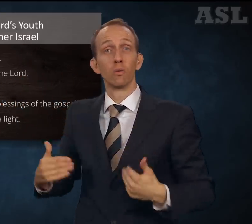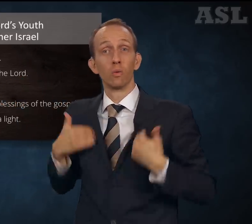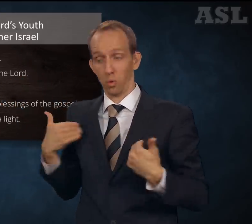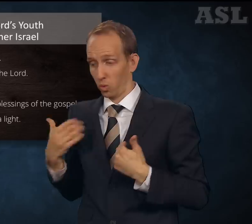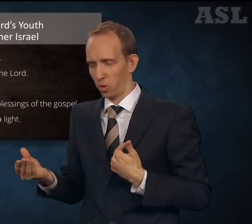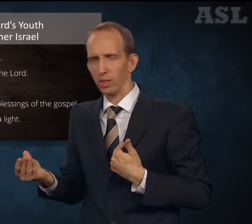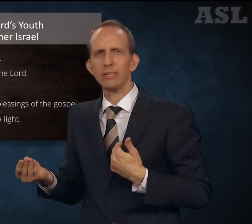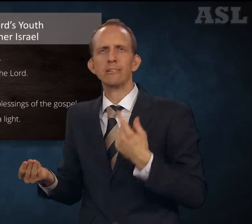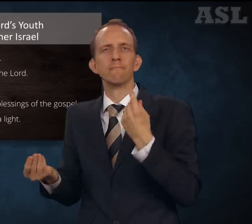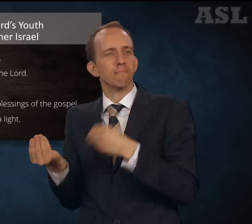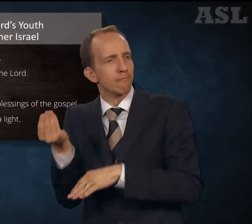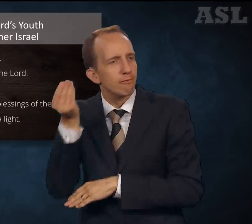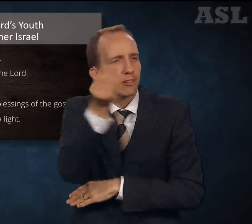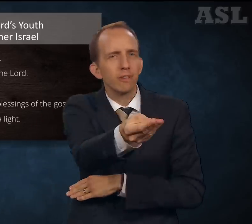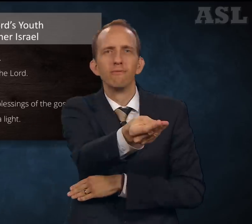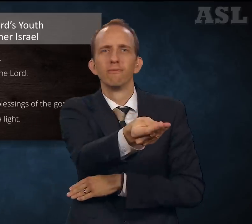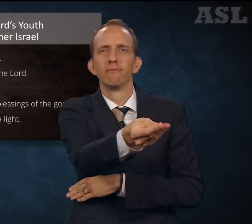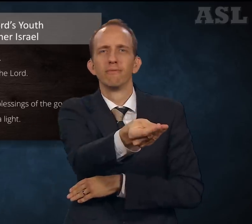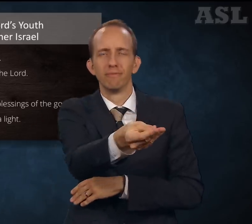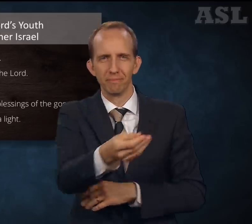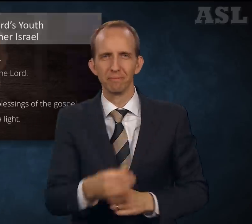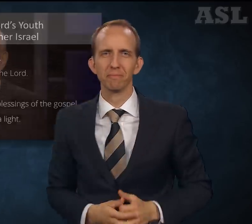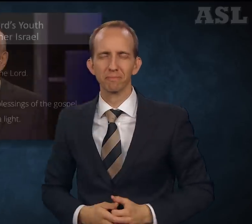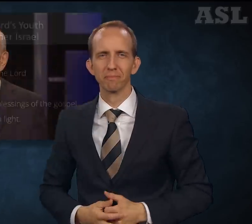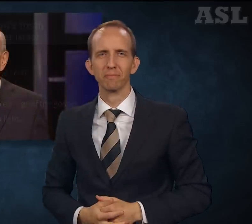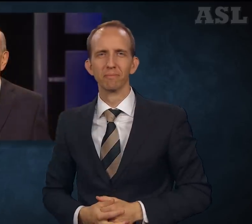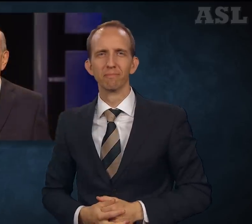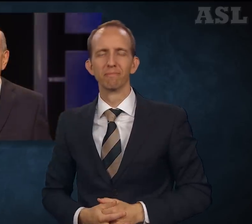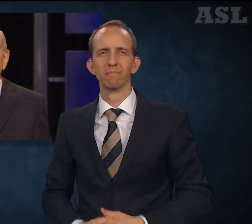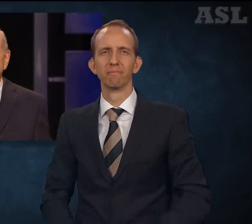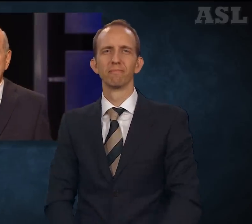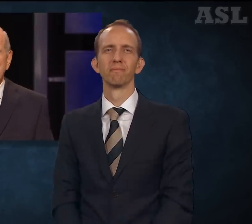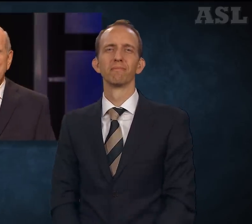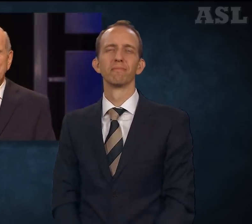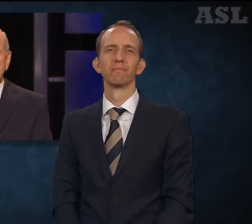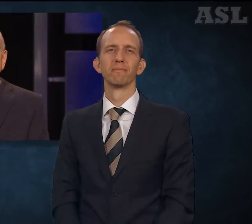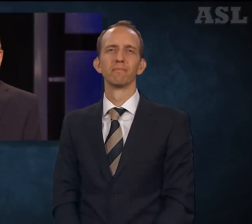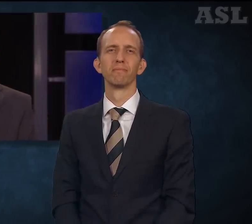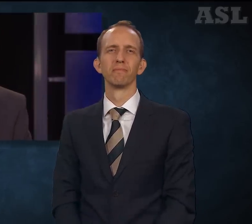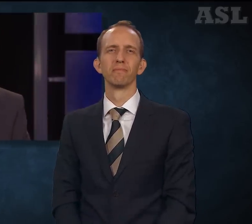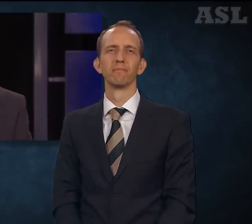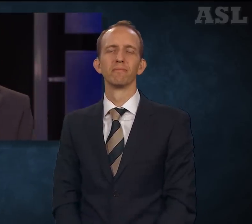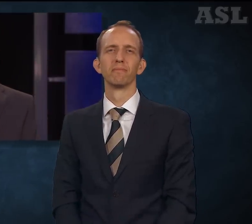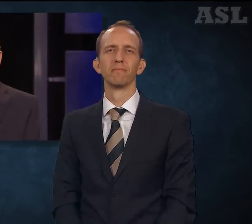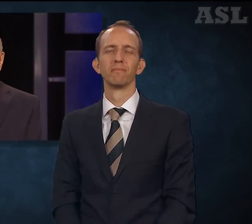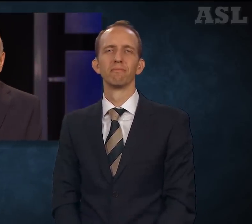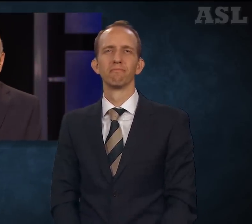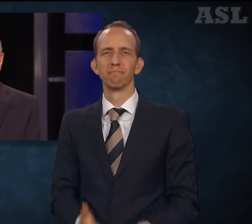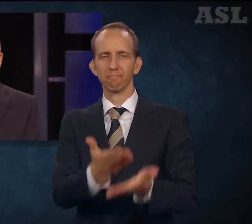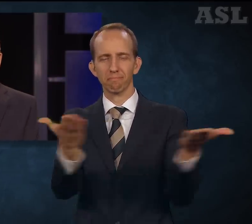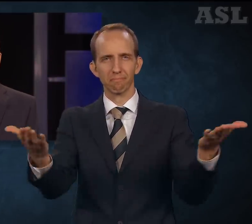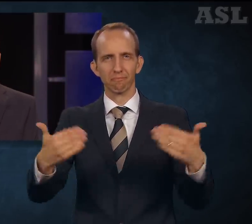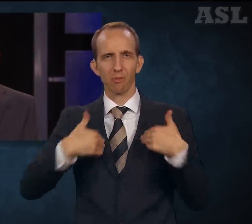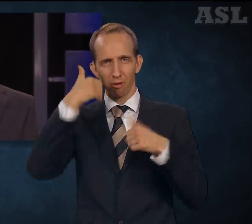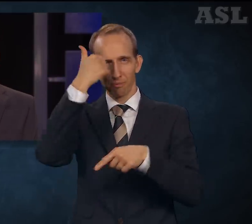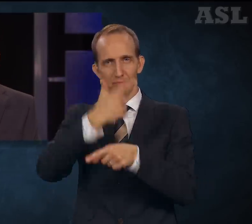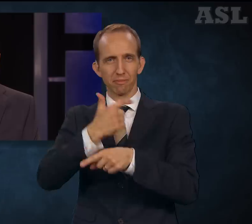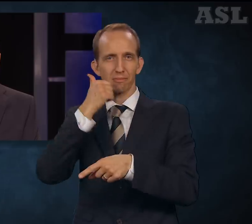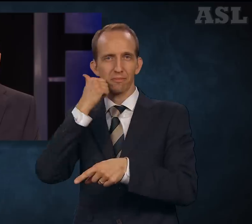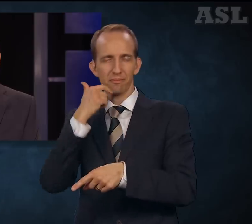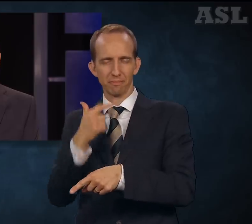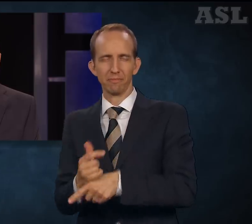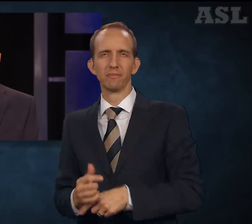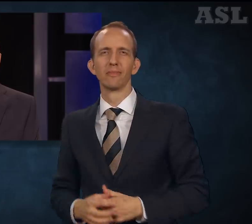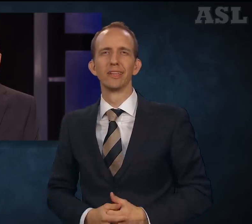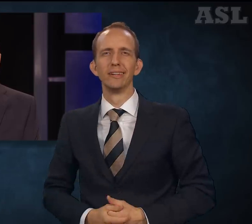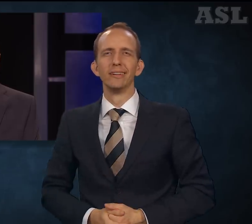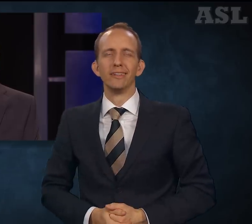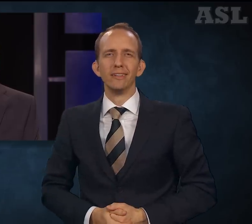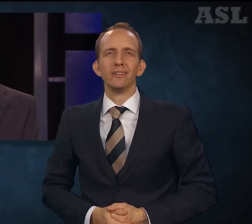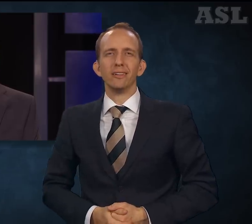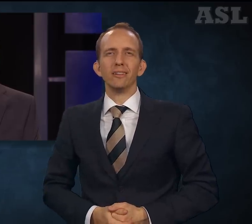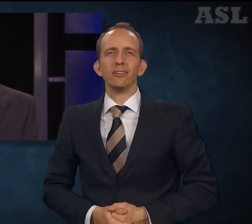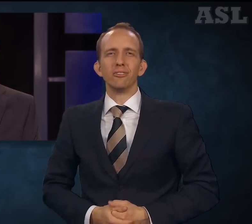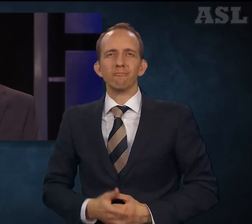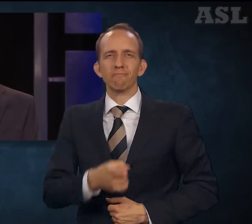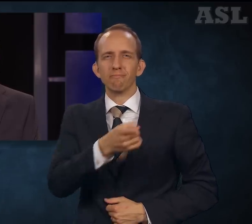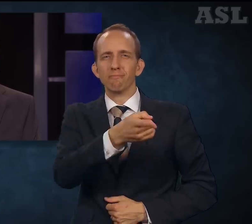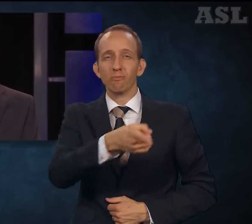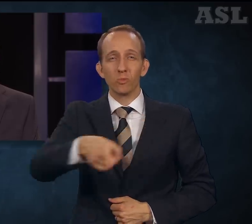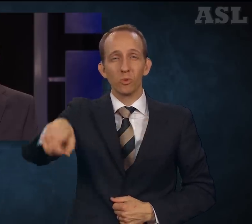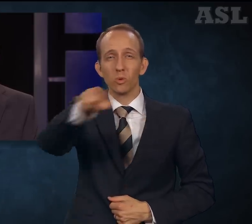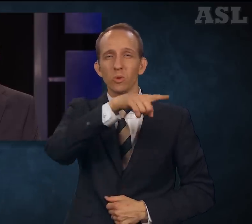GIVE TO A FRIEND ONE COPY OF